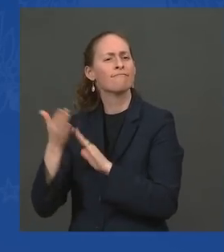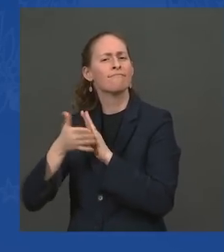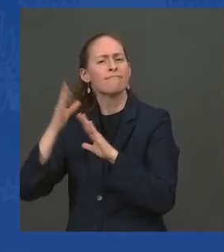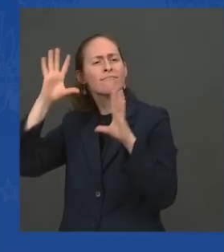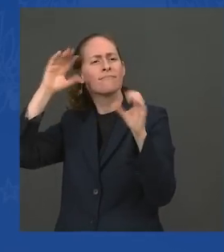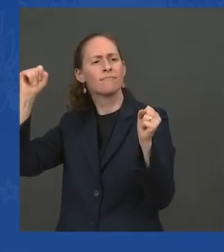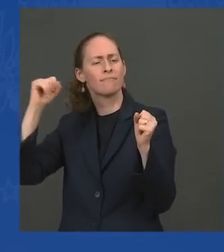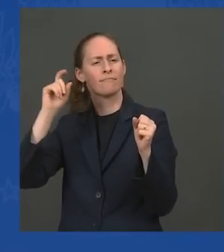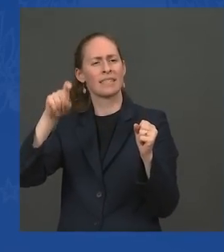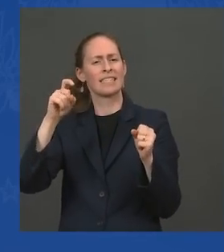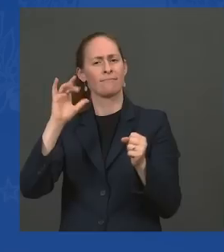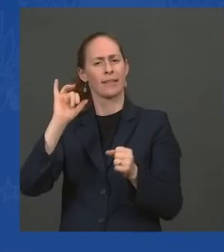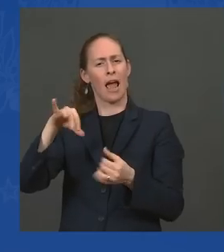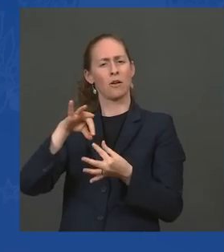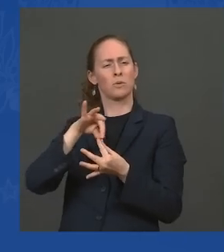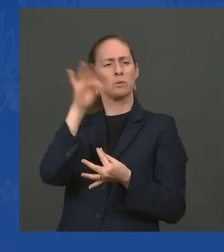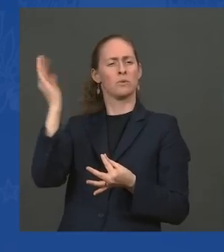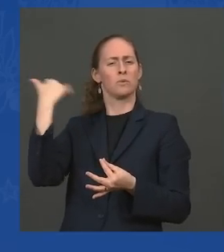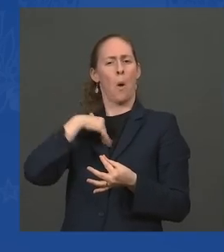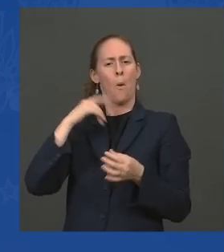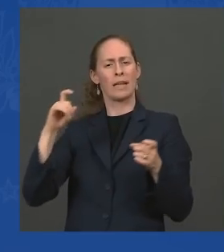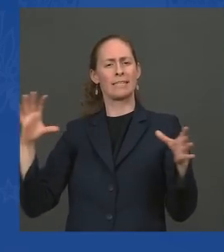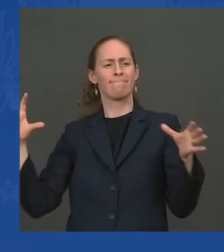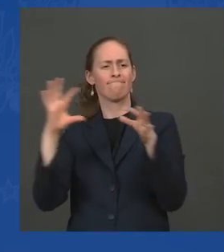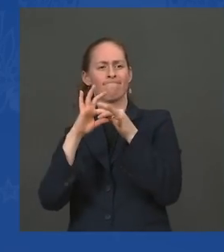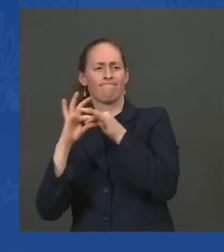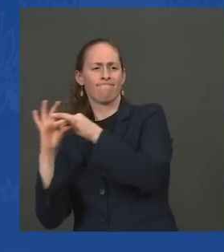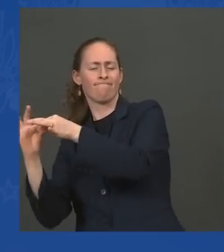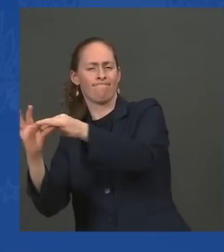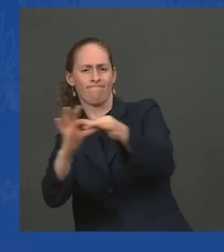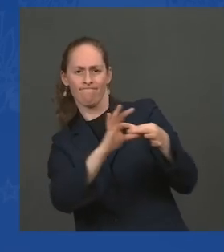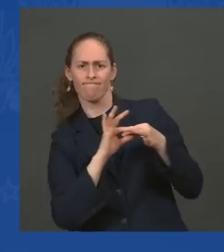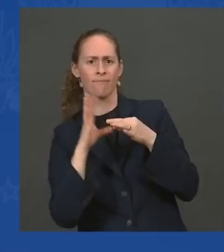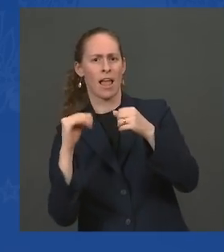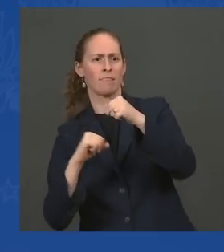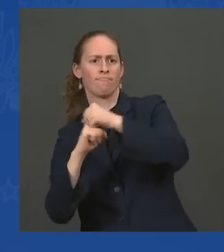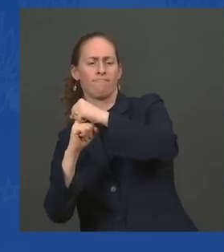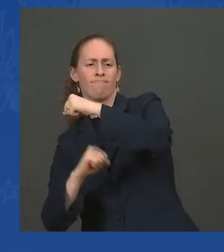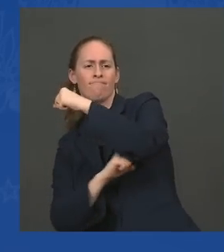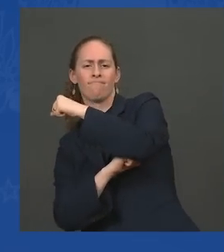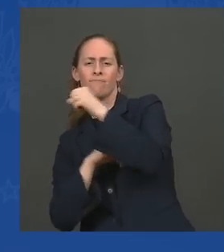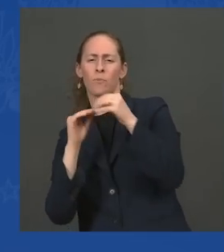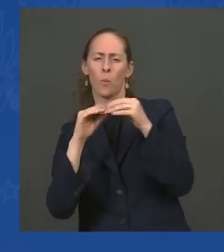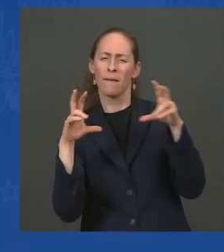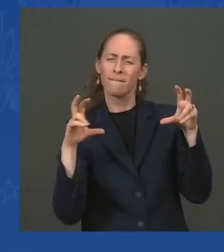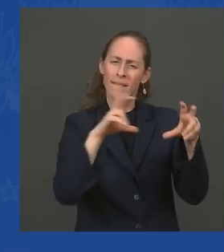two, to restore the backbone of this country -- working-class and middle-class folks, they were the ones that built America;